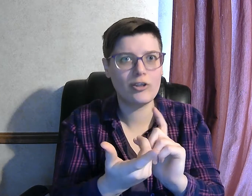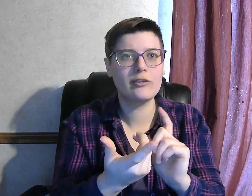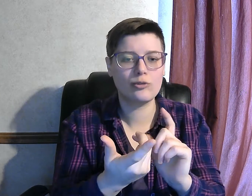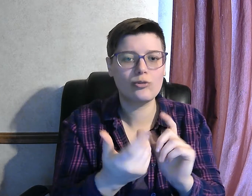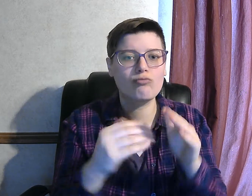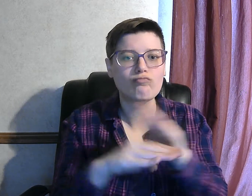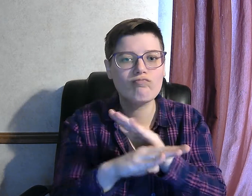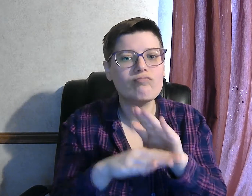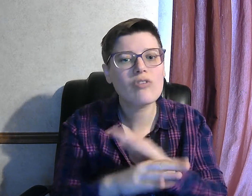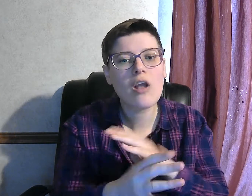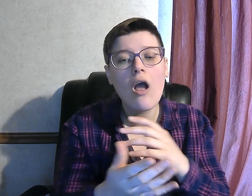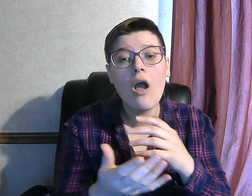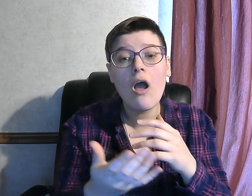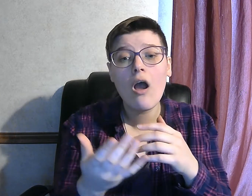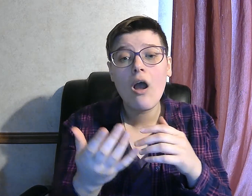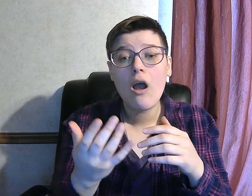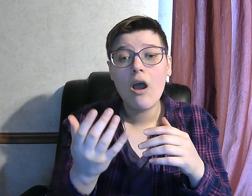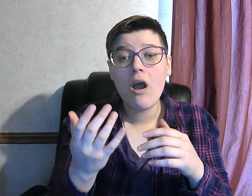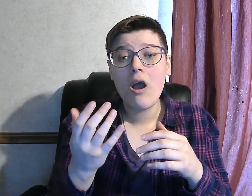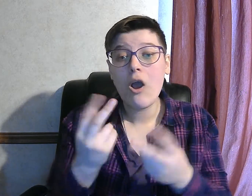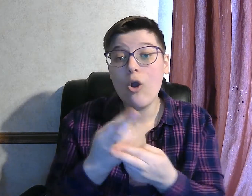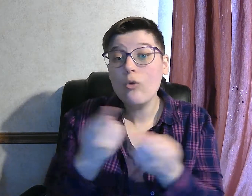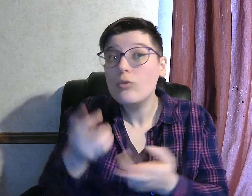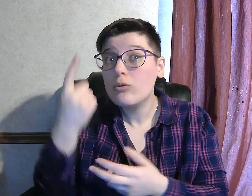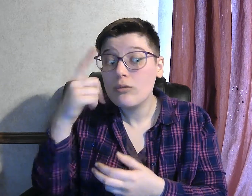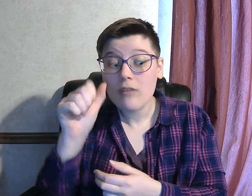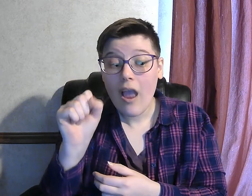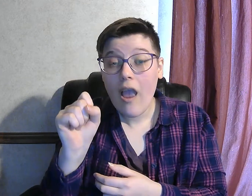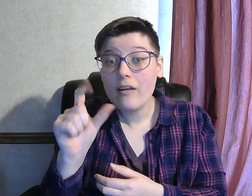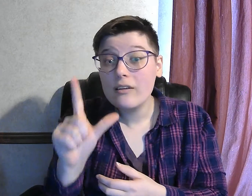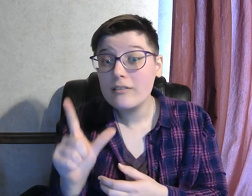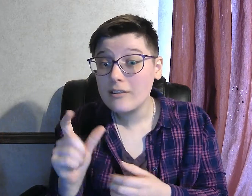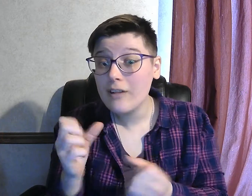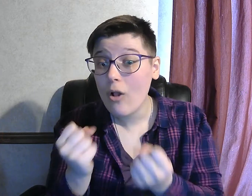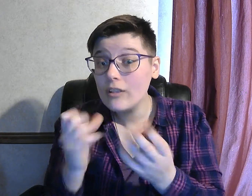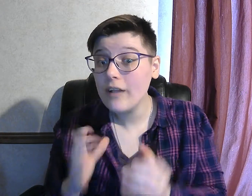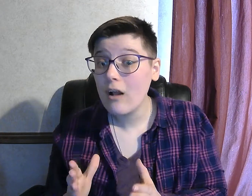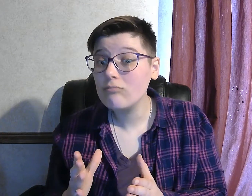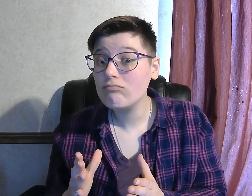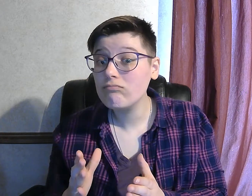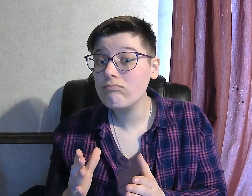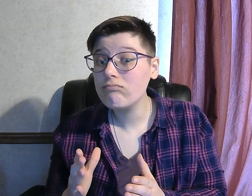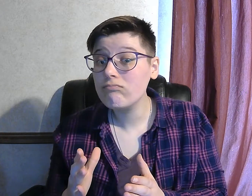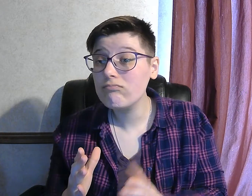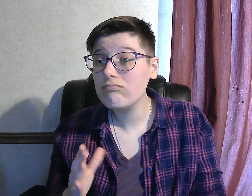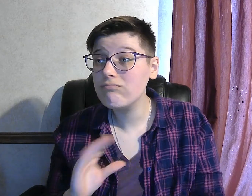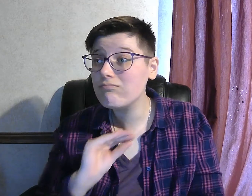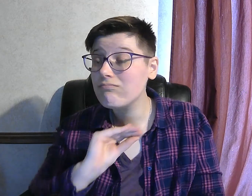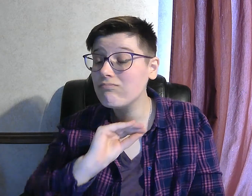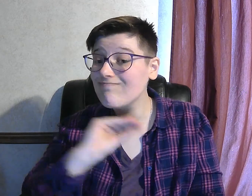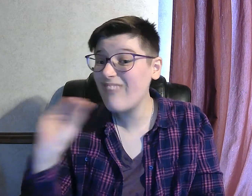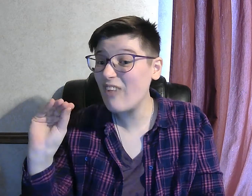And also online you can find free translations and get access to those. Resources for ASL signers?